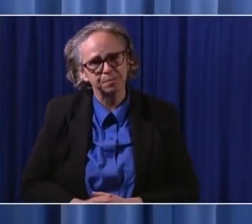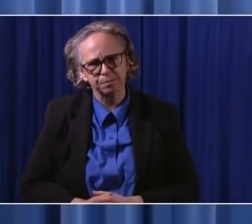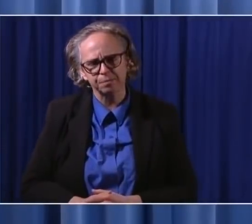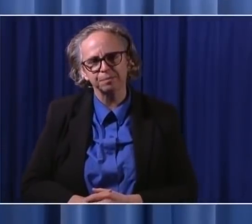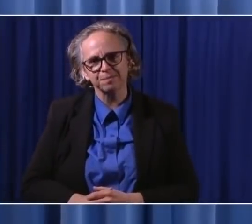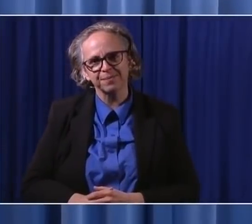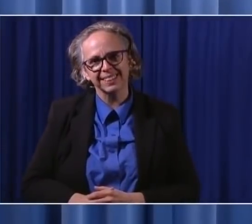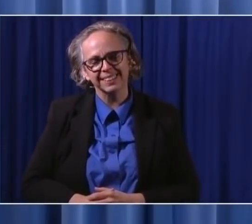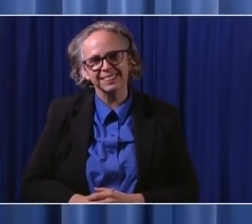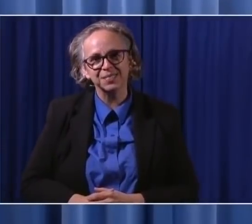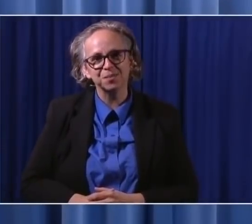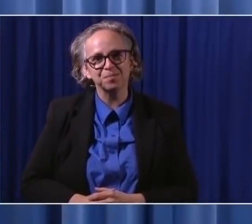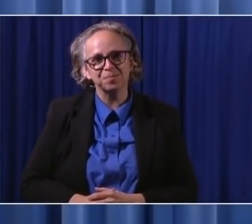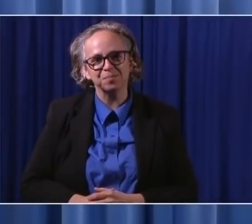COMMUNITY LIVING LEADERS IN